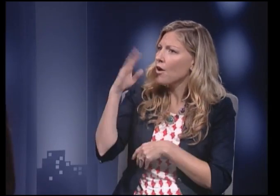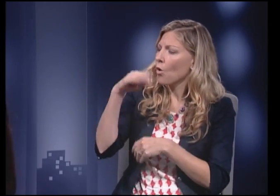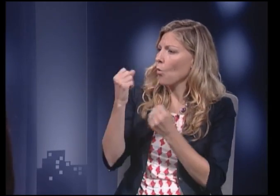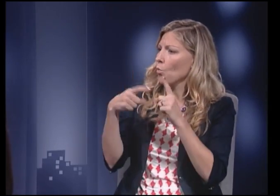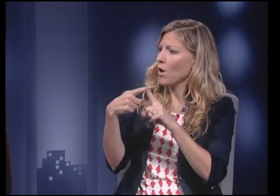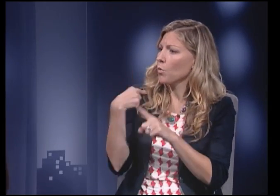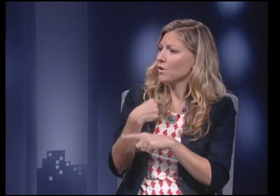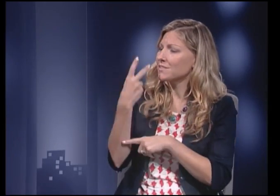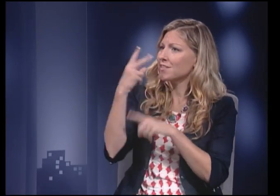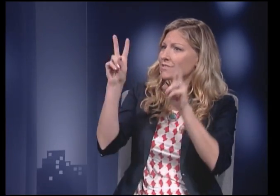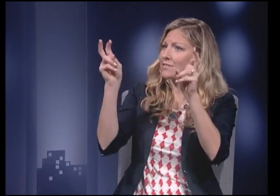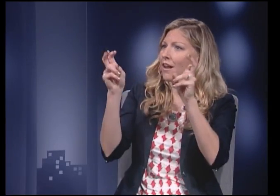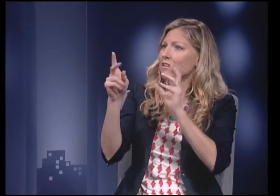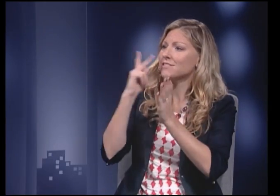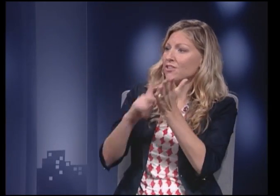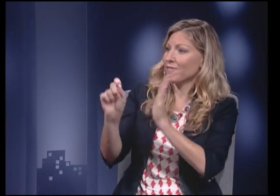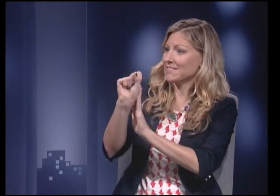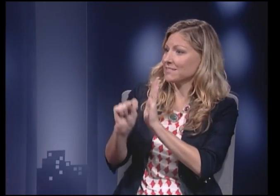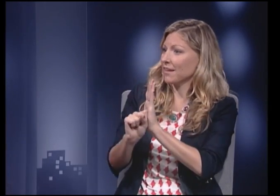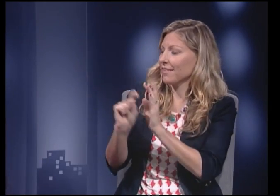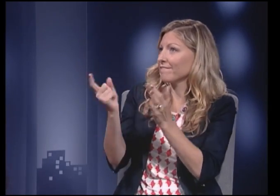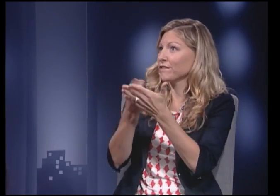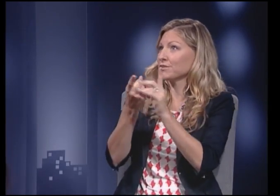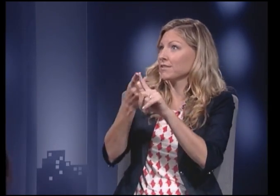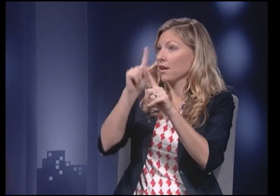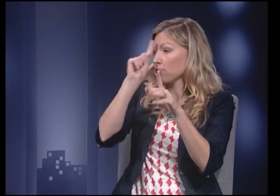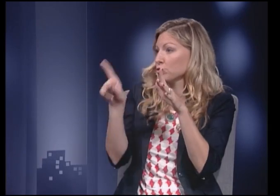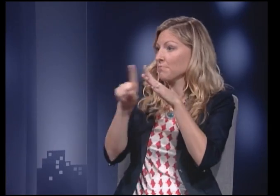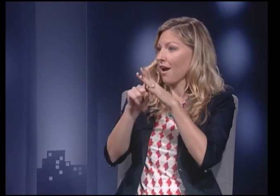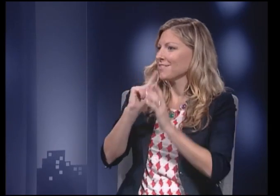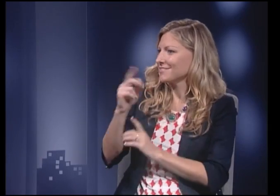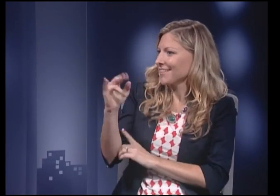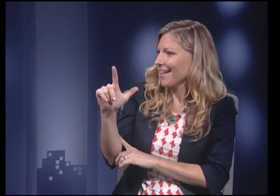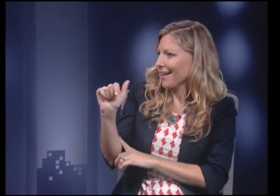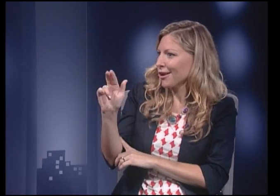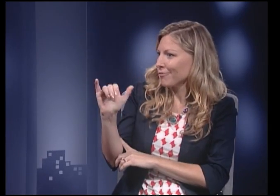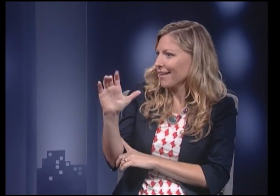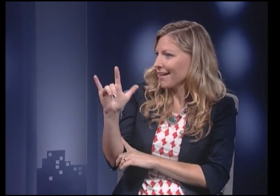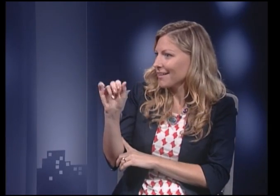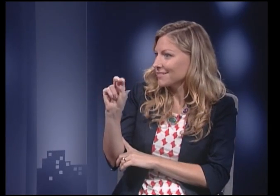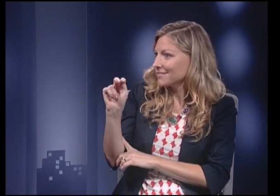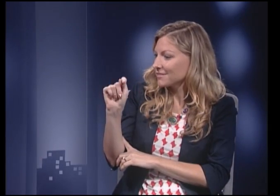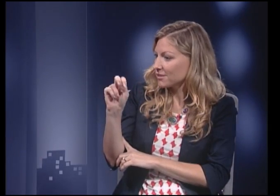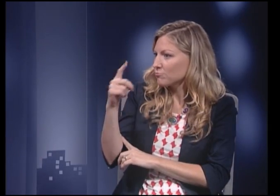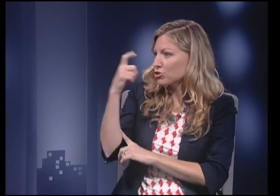I know that we see the title, Secretary of State, the first thing that comes to mind is Hillary Clinton